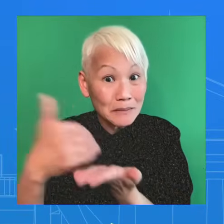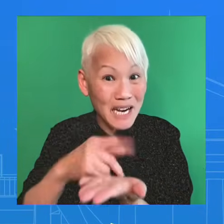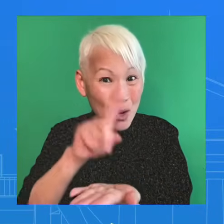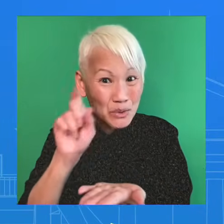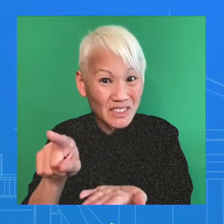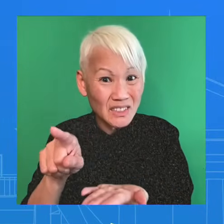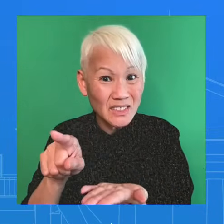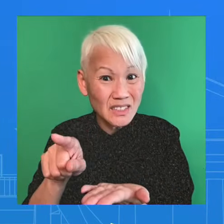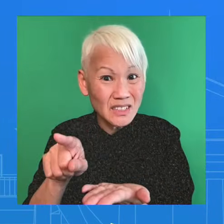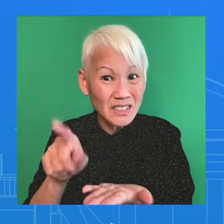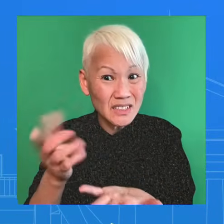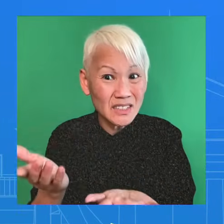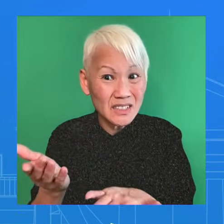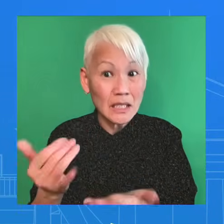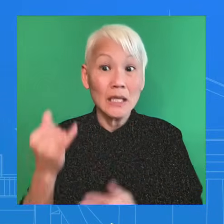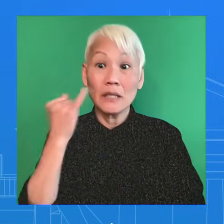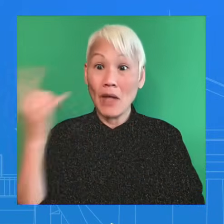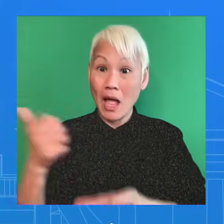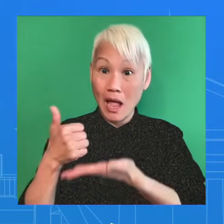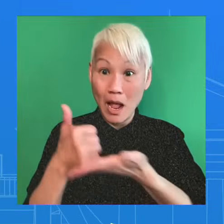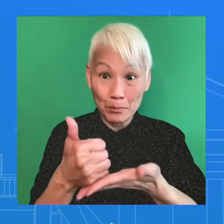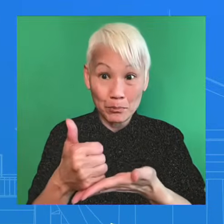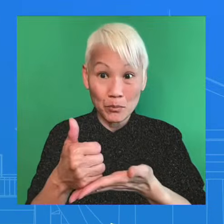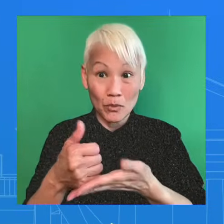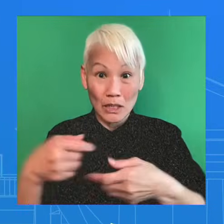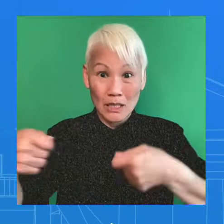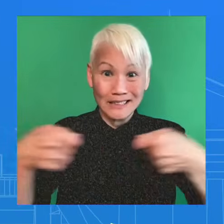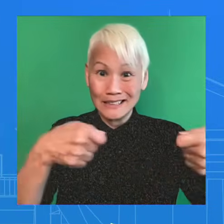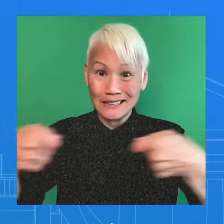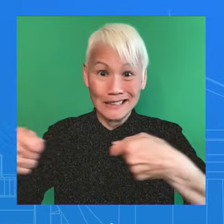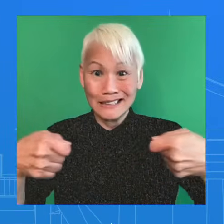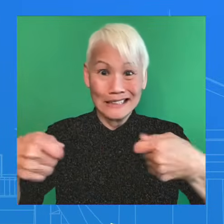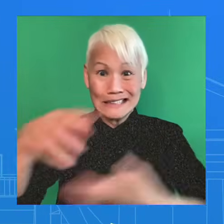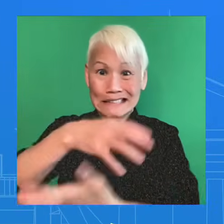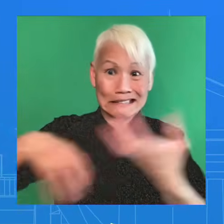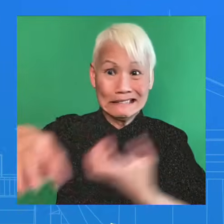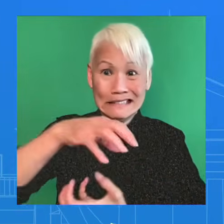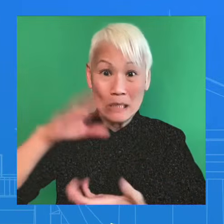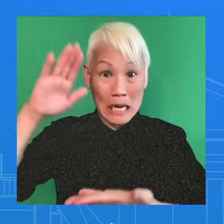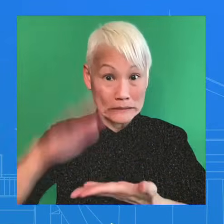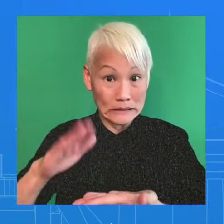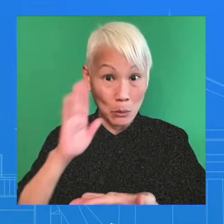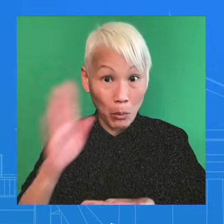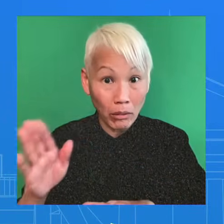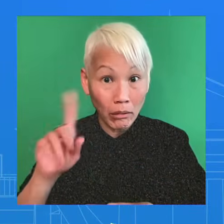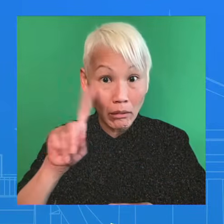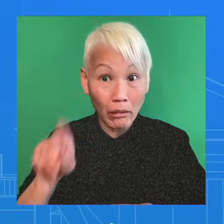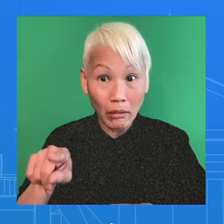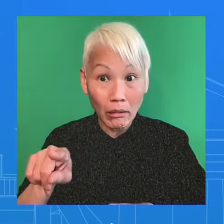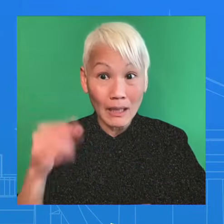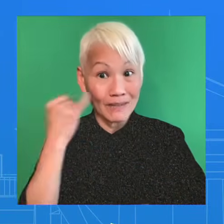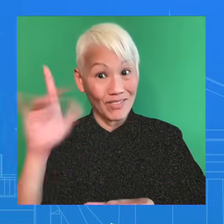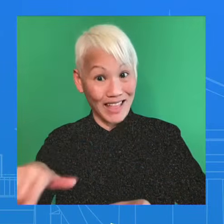if it can lead to a reduction in their destabilizing behavior, including intercepting maritime shipping